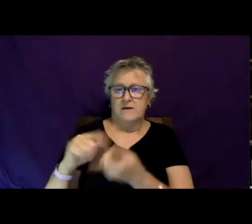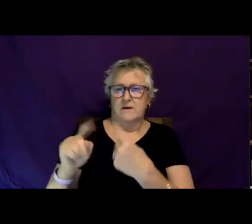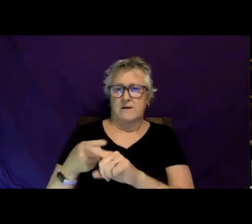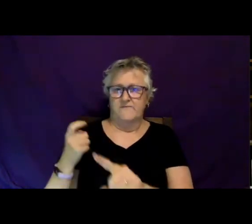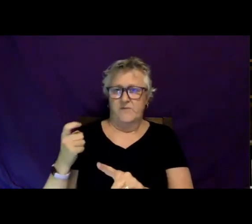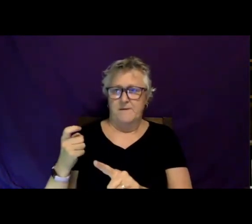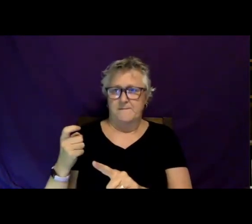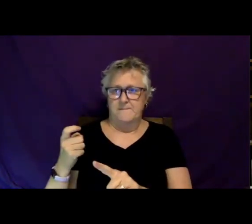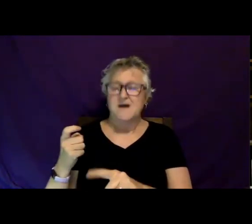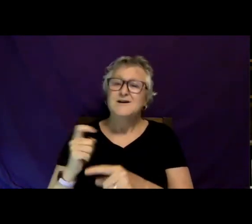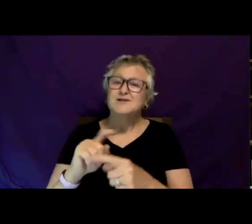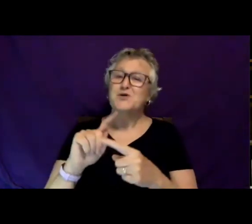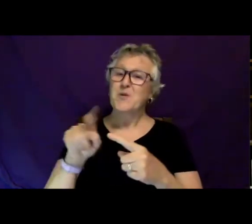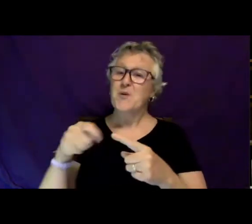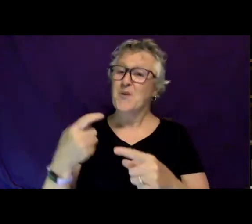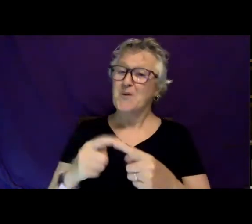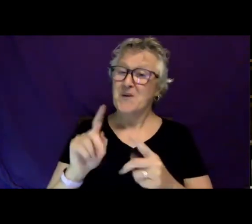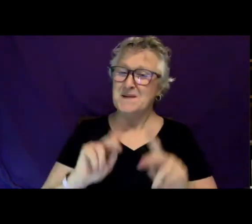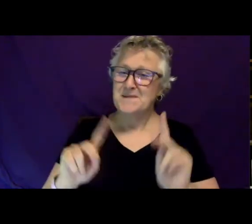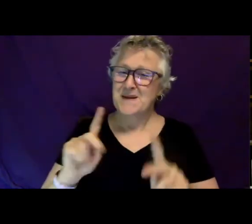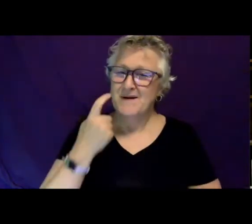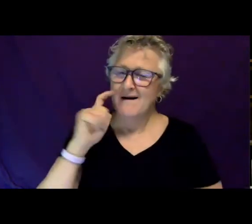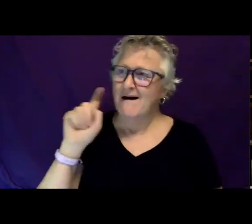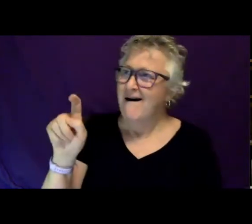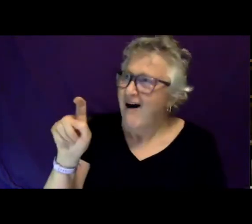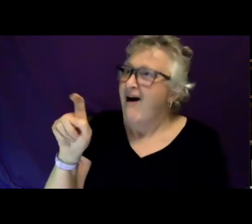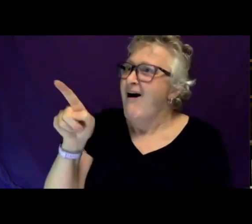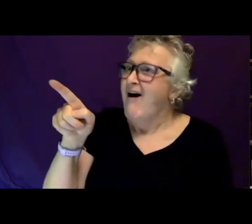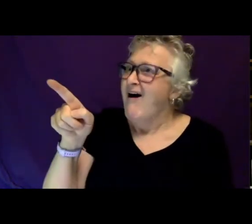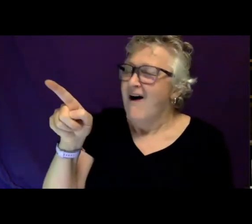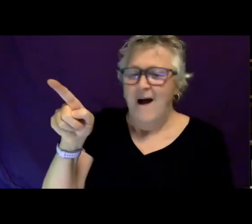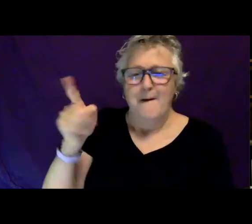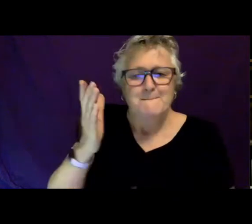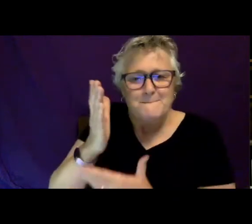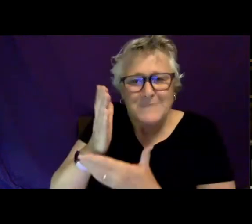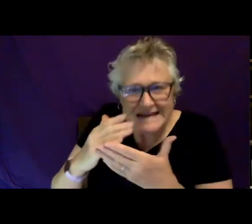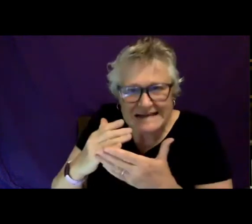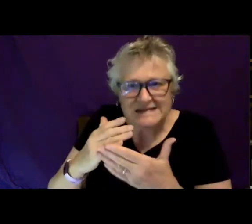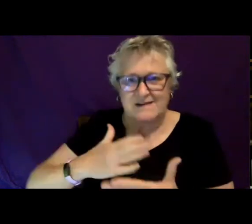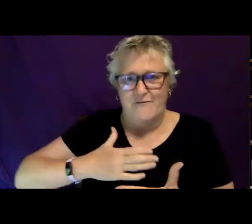uh, a piece of my sculpture as something that they--